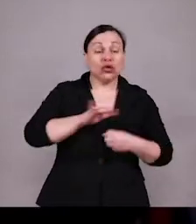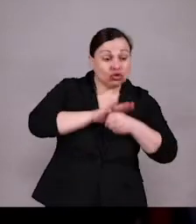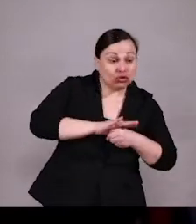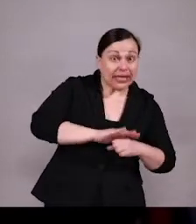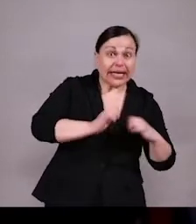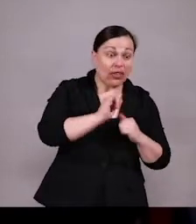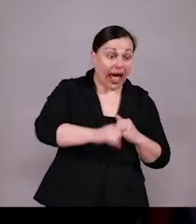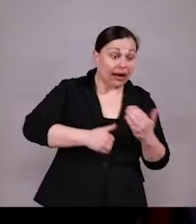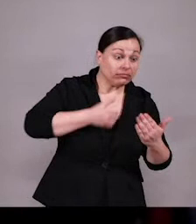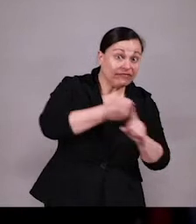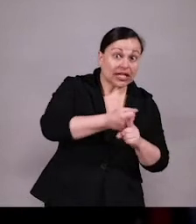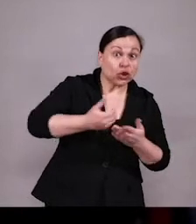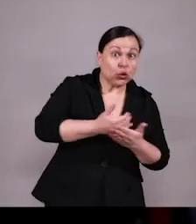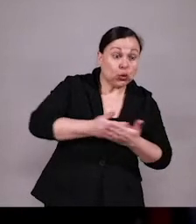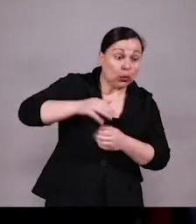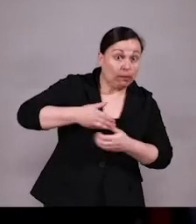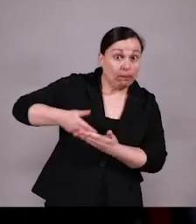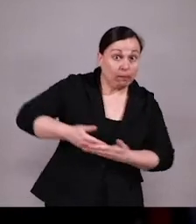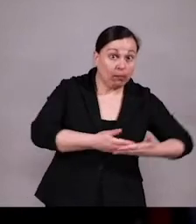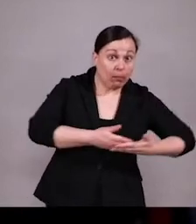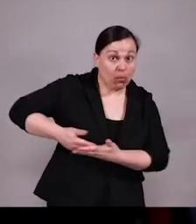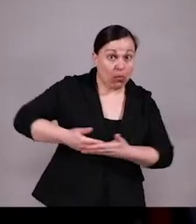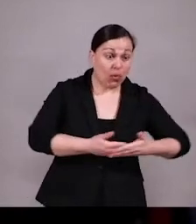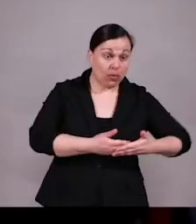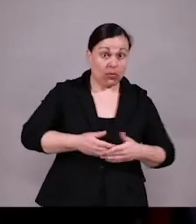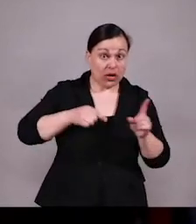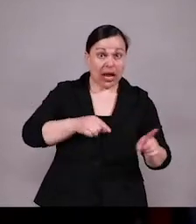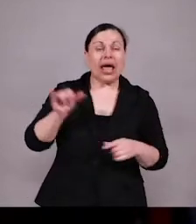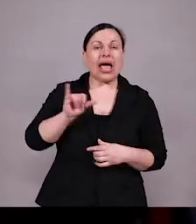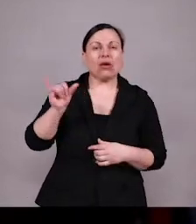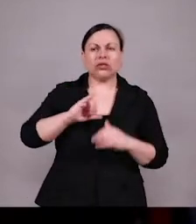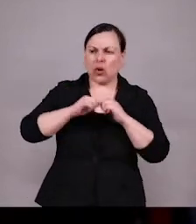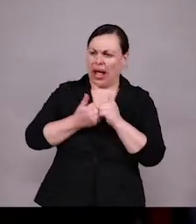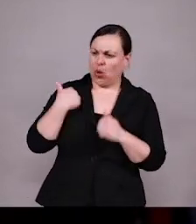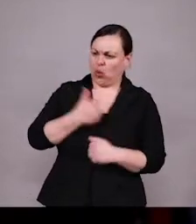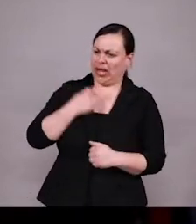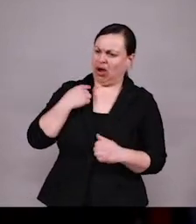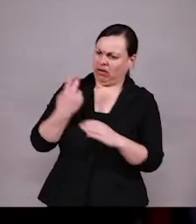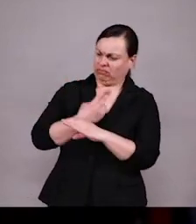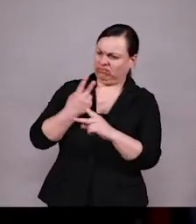newborns, and led the pack on innovative substance abuse disorder research initiatives.